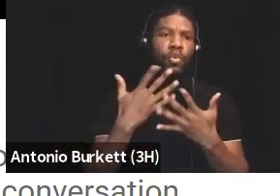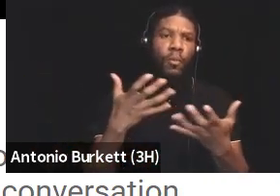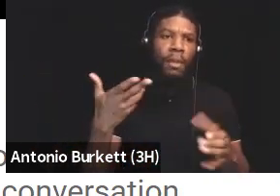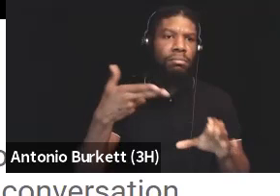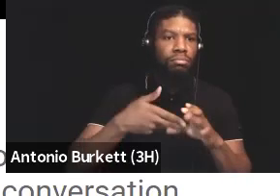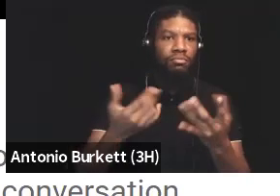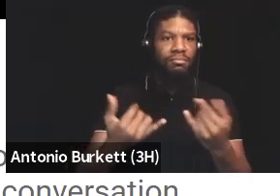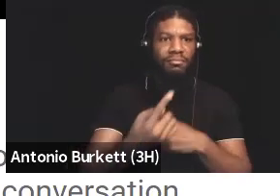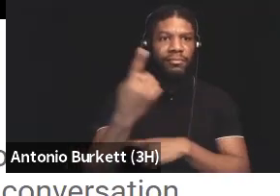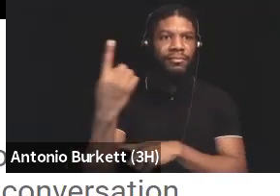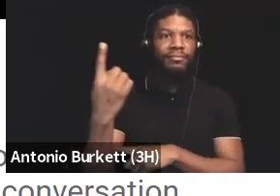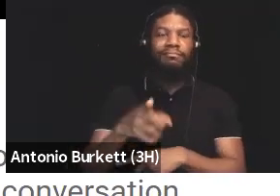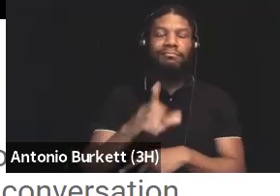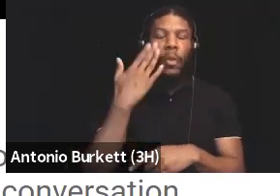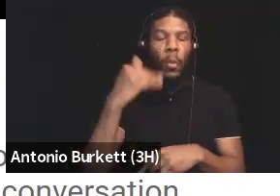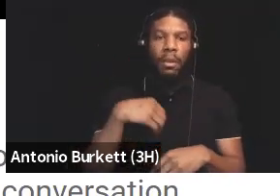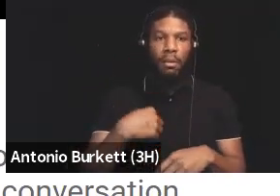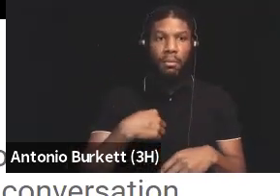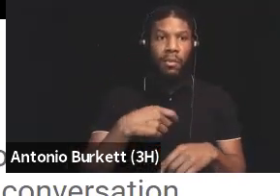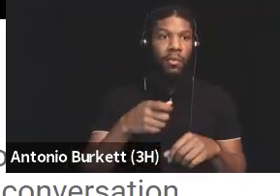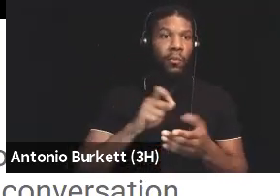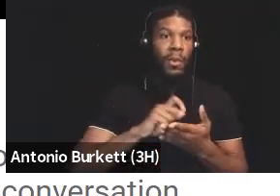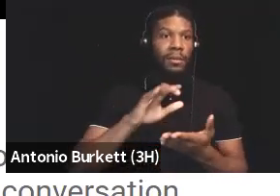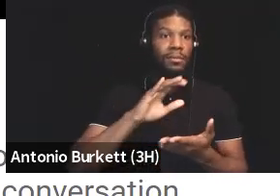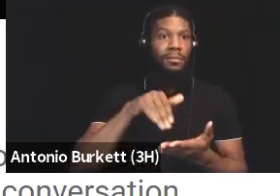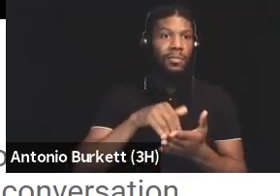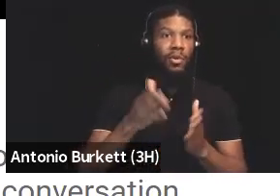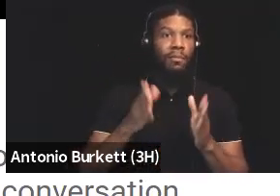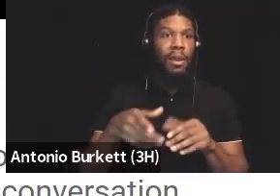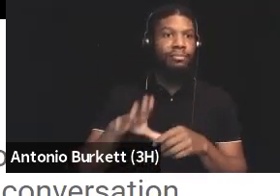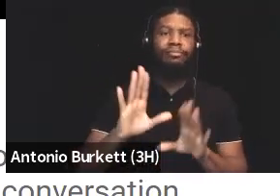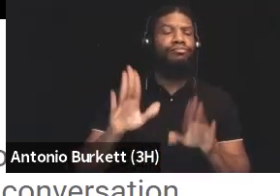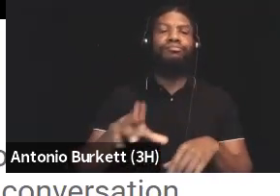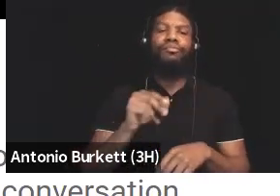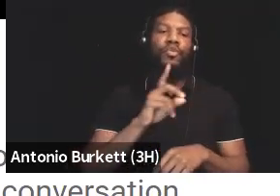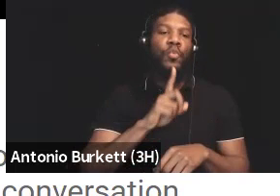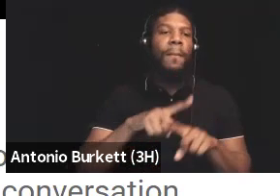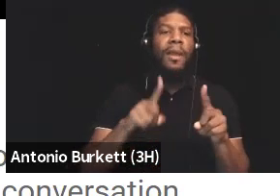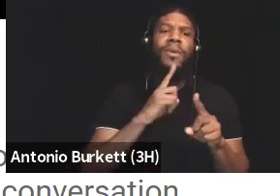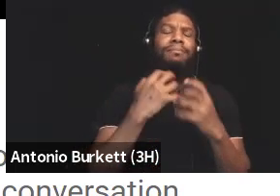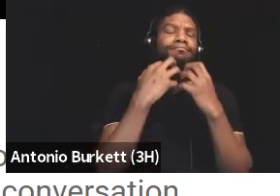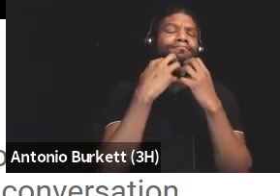know I'm not a writing center person, but I value our writing center so much. And